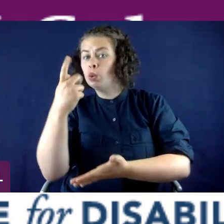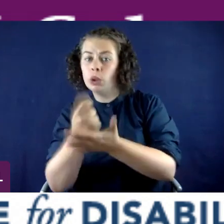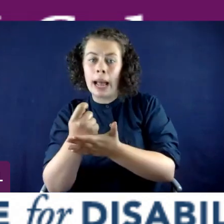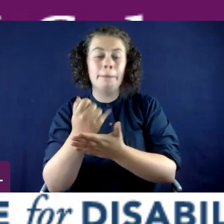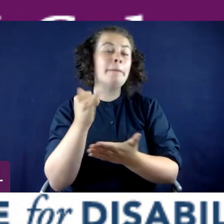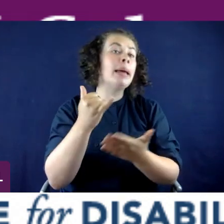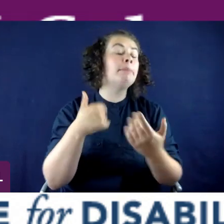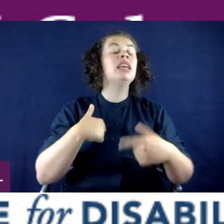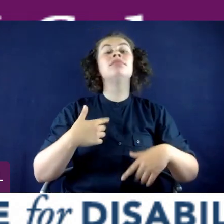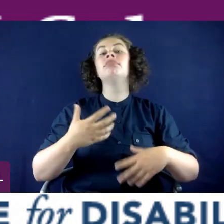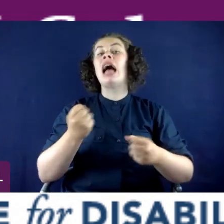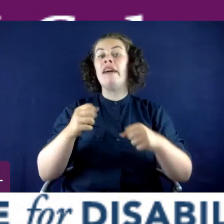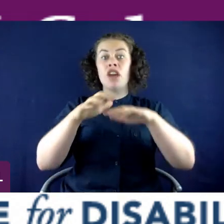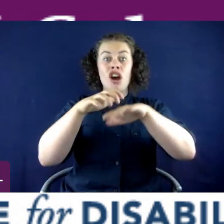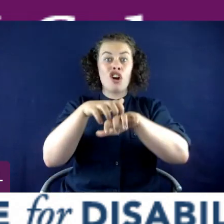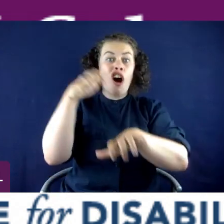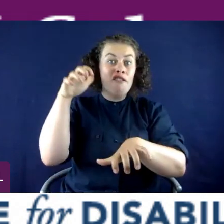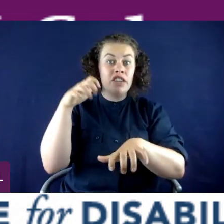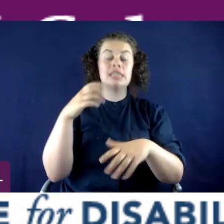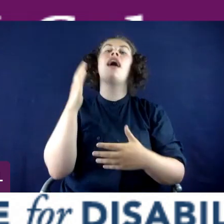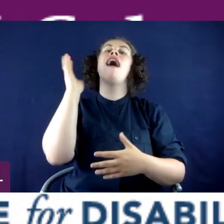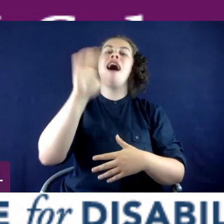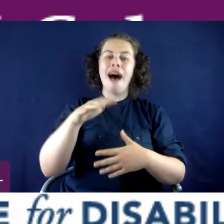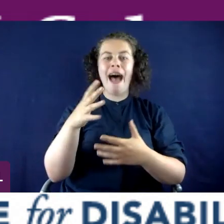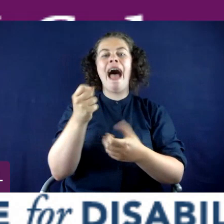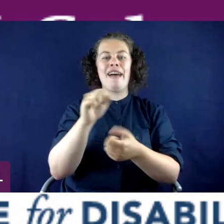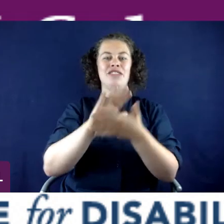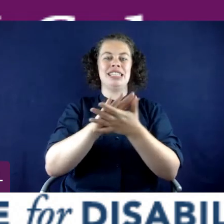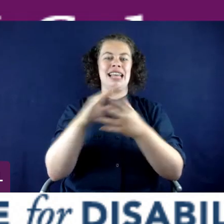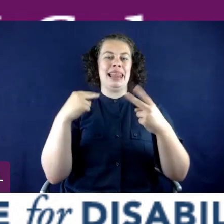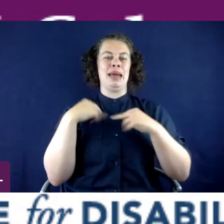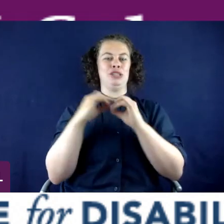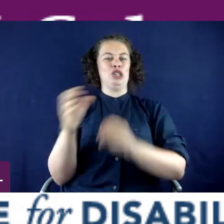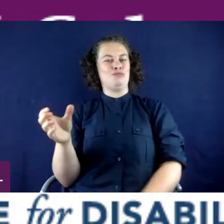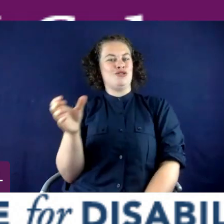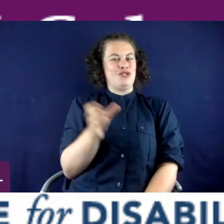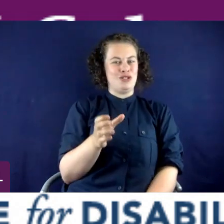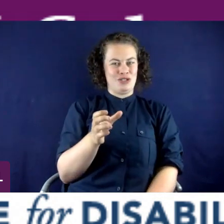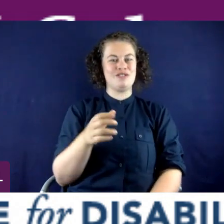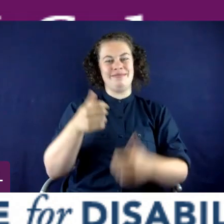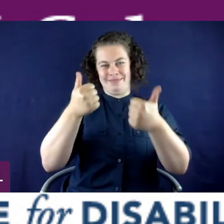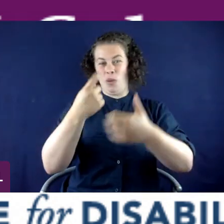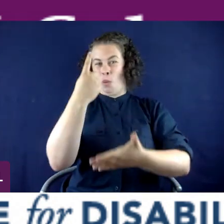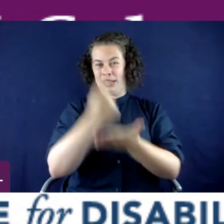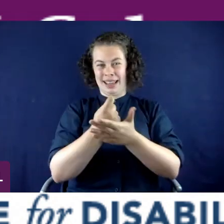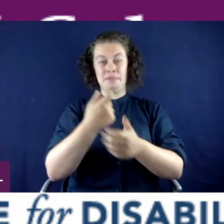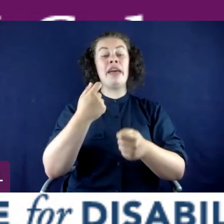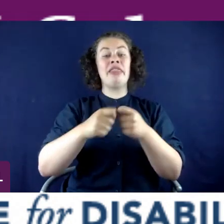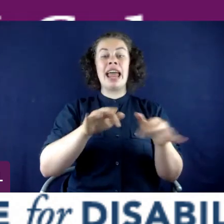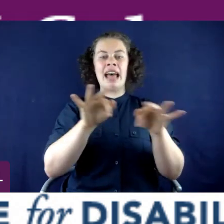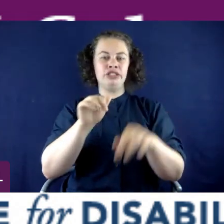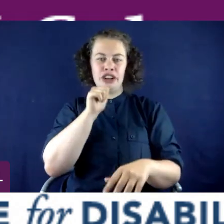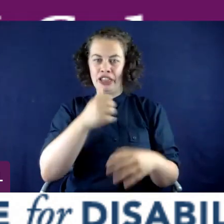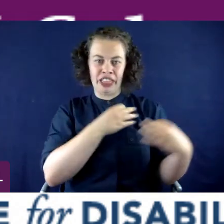so having one session with sign language and saying that we also do sign language interpreted webinars which is absolutely not